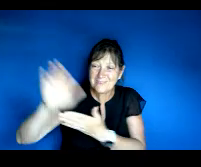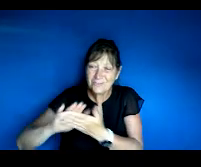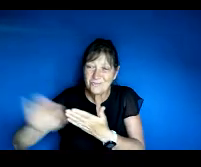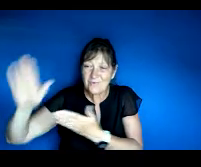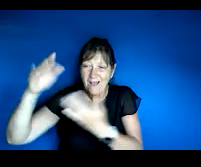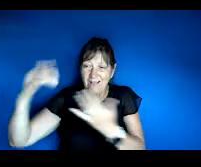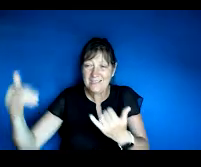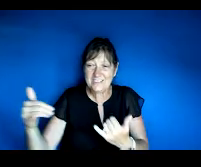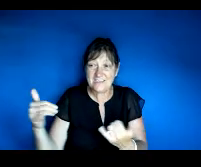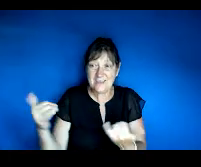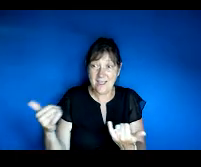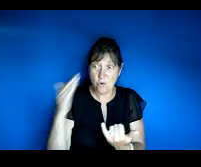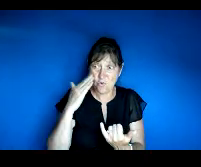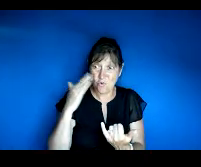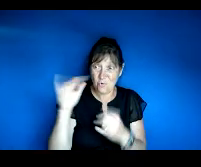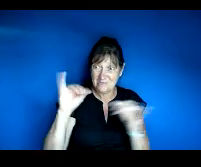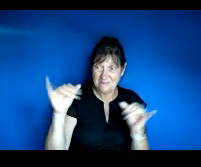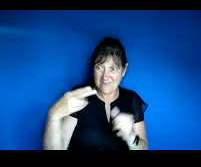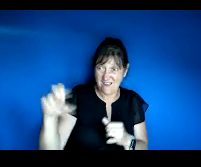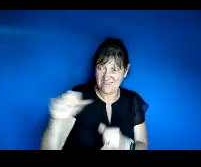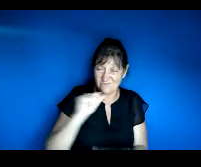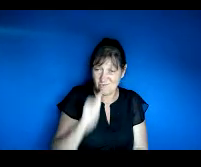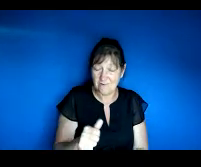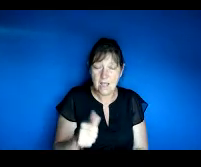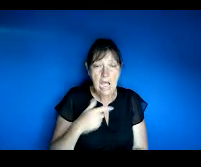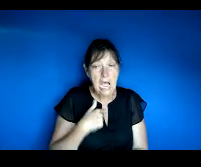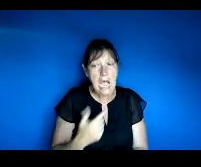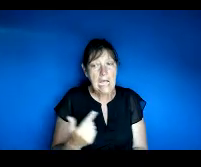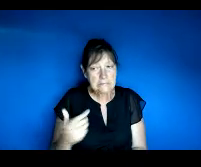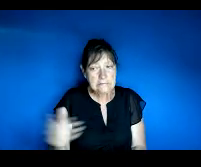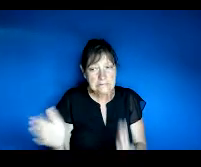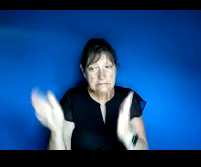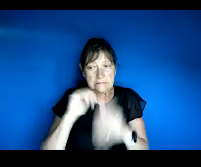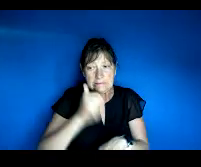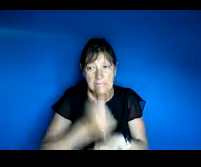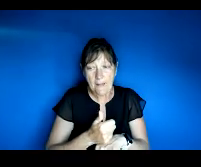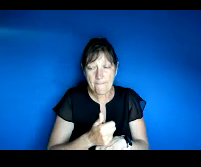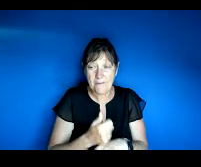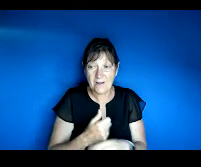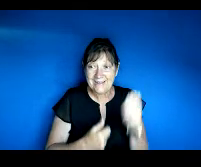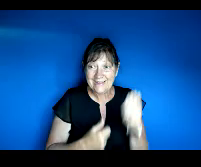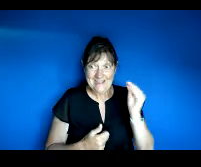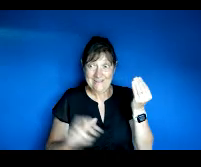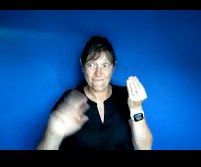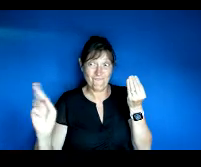I really would always encourage folks to get things set up. And then, you know, if they decide that it's something they don't want to use